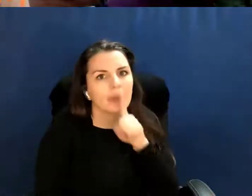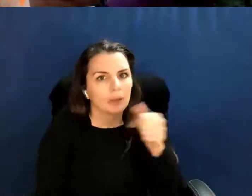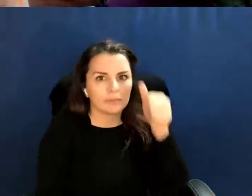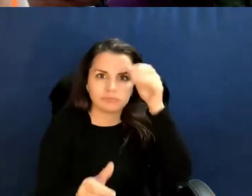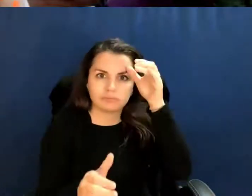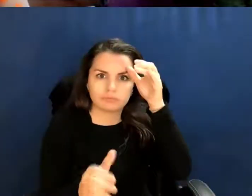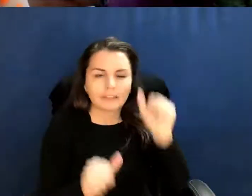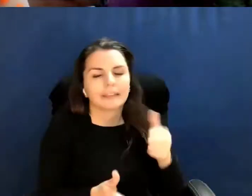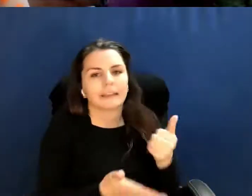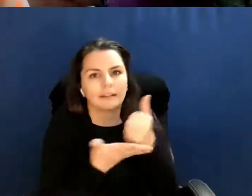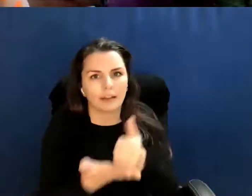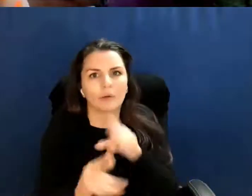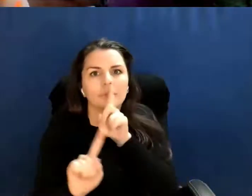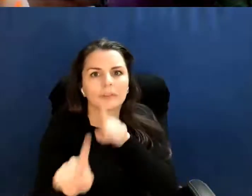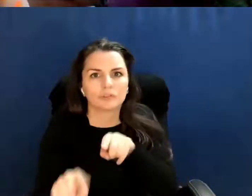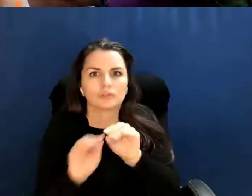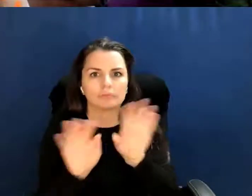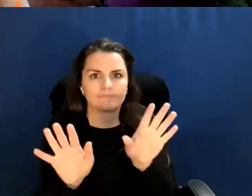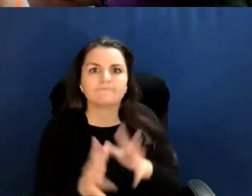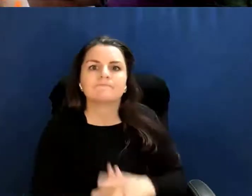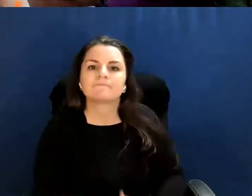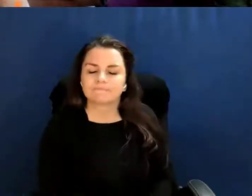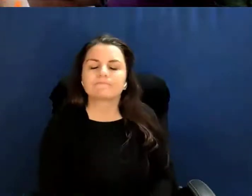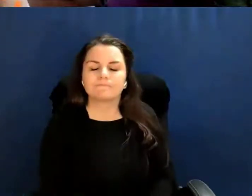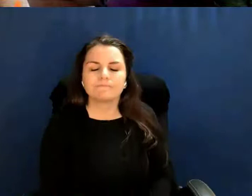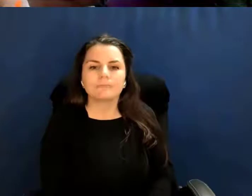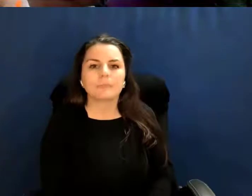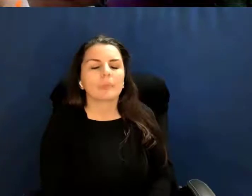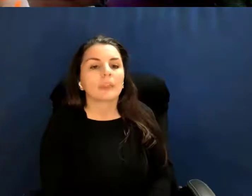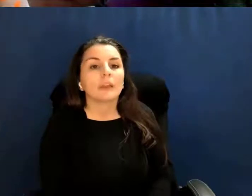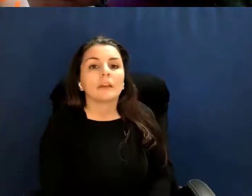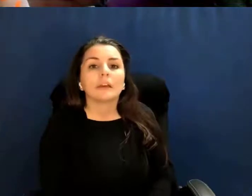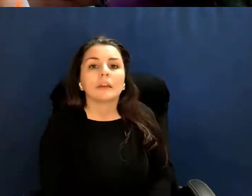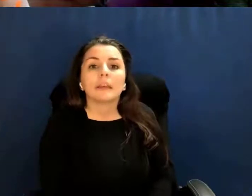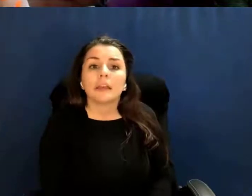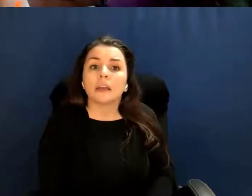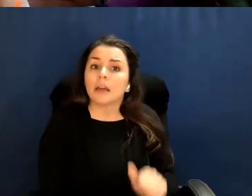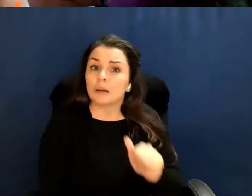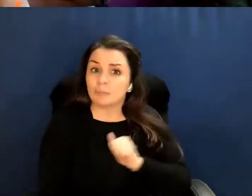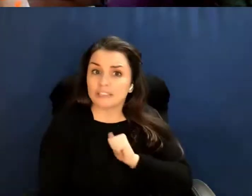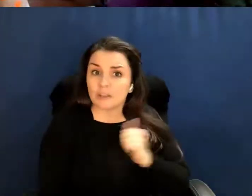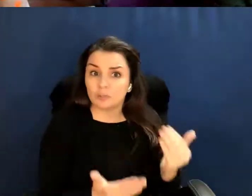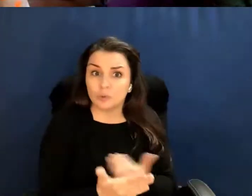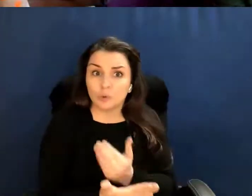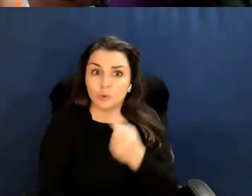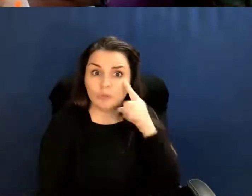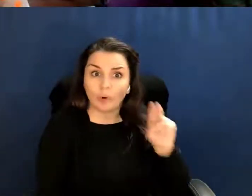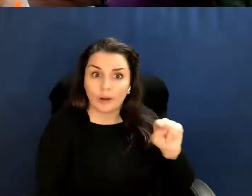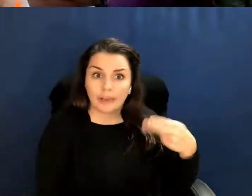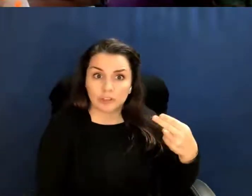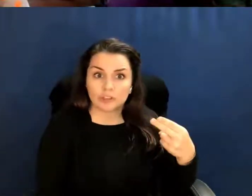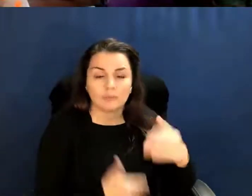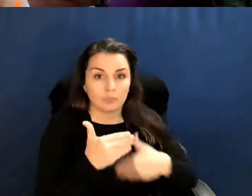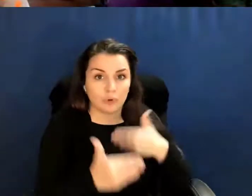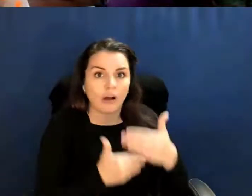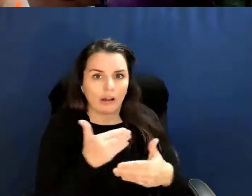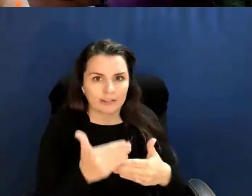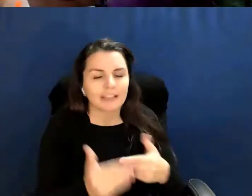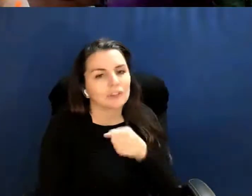Sheri Cummins: Super. So, if you're new to the NIH process, you probably know that it is hypercompetitive.